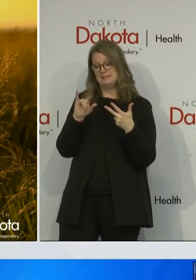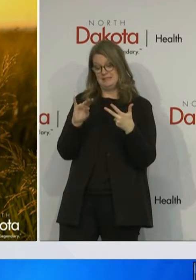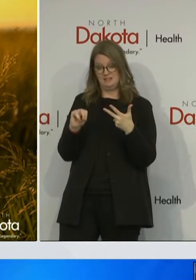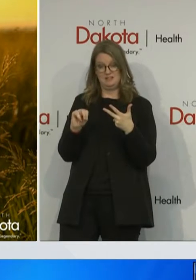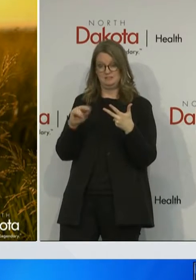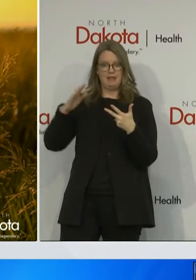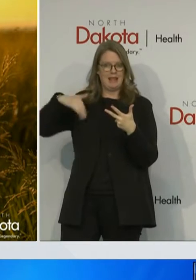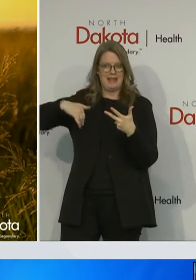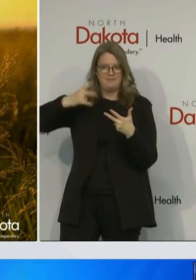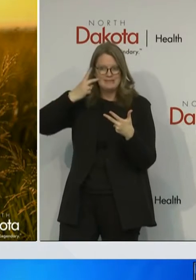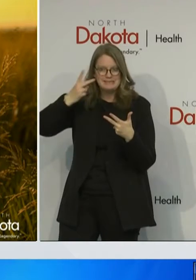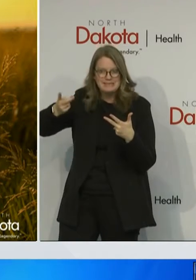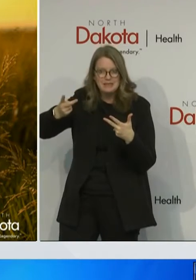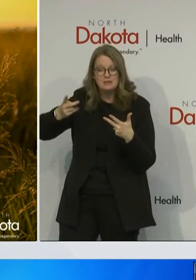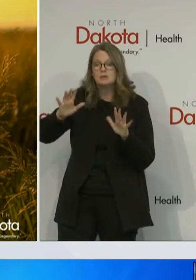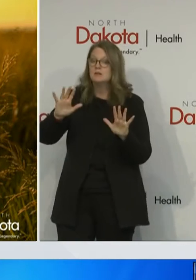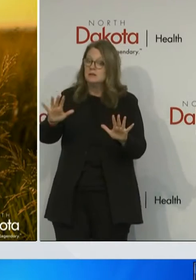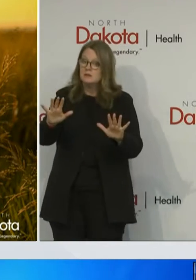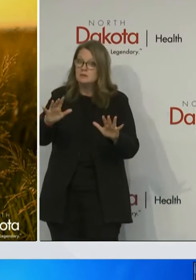LIKE GOVERNOR BURGUM SAYS TO DATE WE HAVE NOT SEEN ANY IDENTIFIED CASES ASSOCIATED